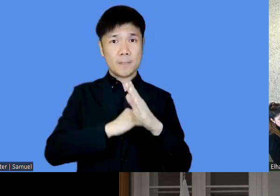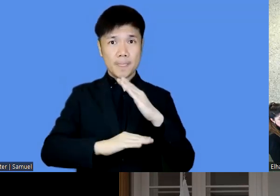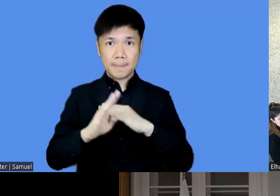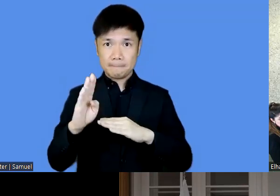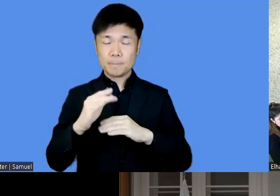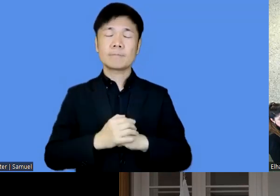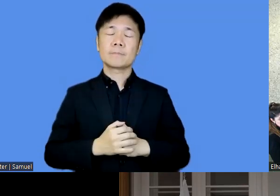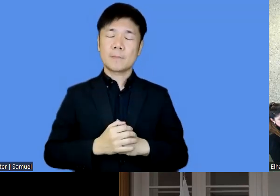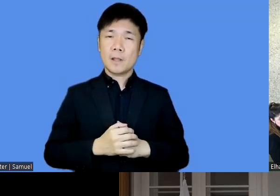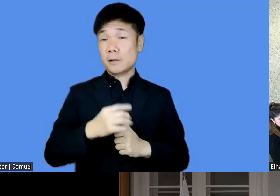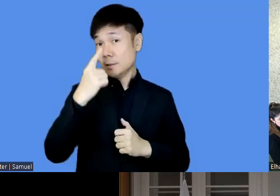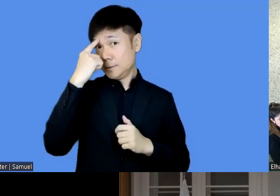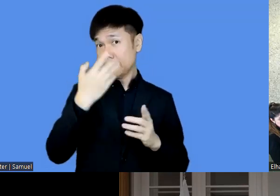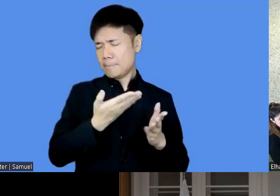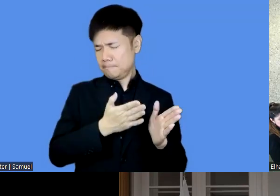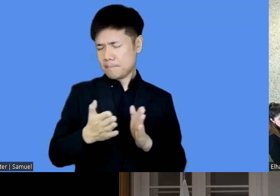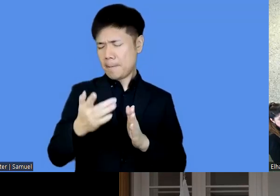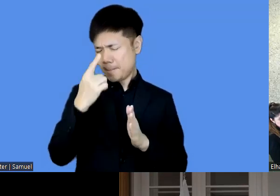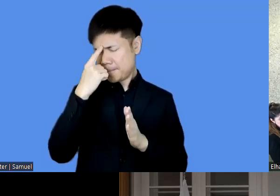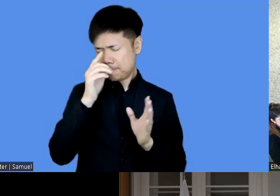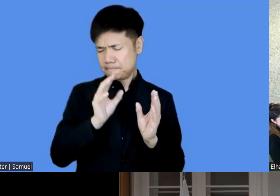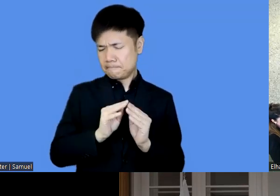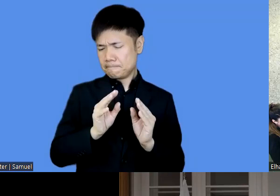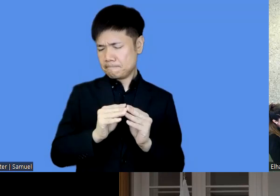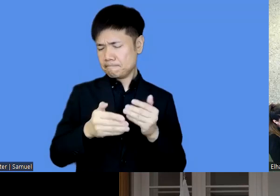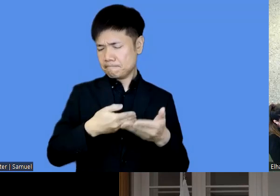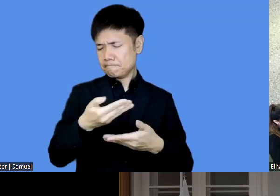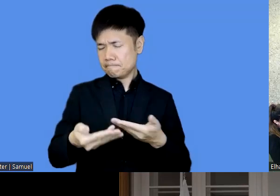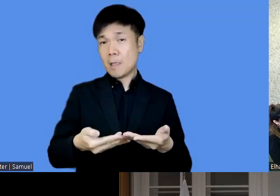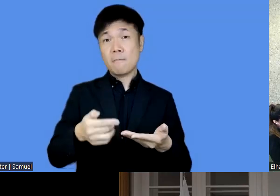currently discussing what we could do as we speak.